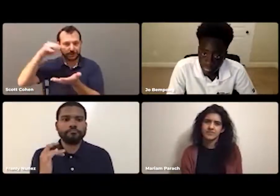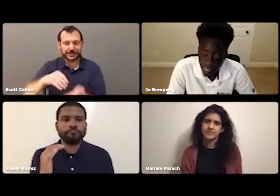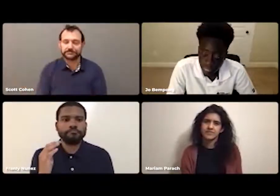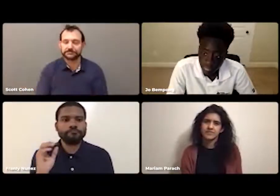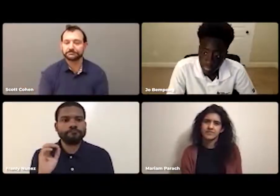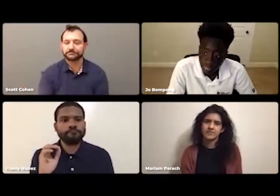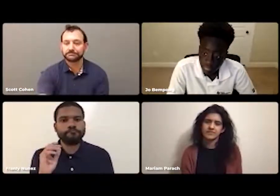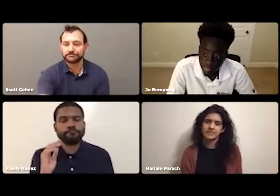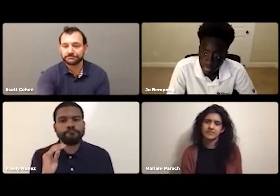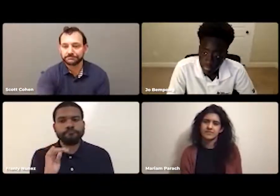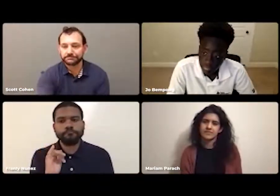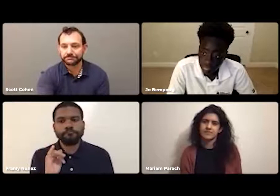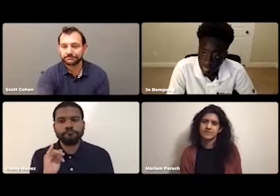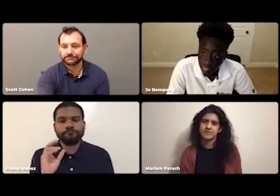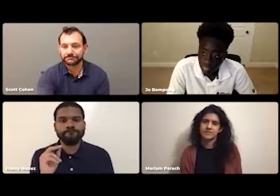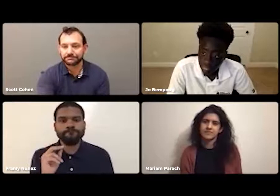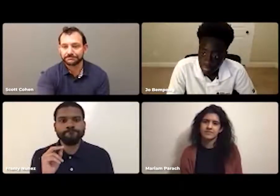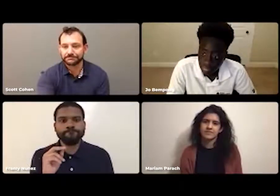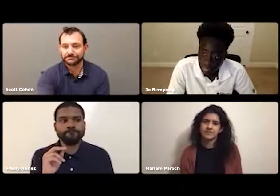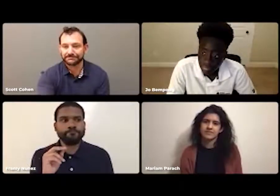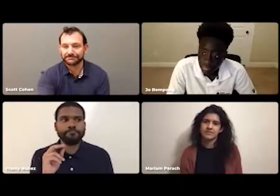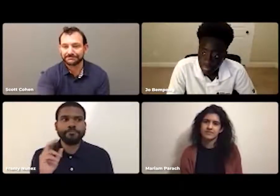Who motivated you to persist in the STEM field?